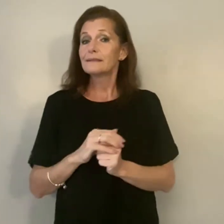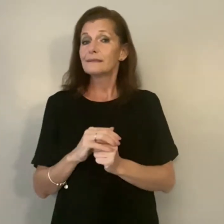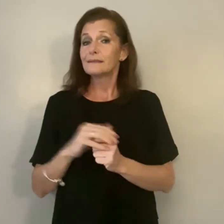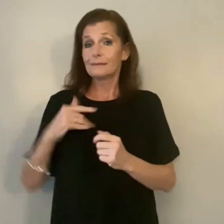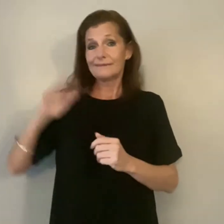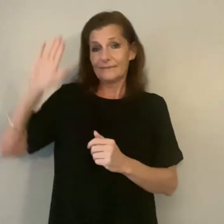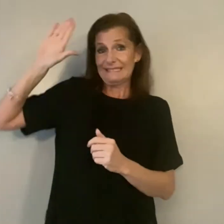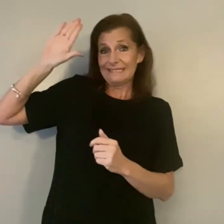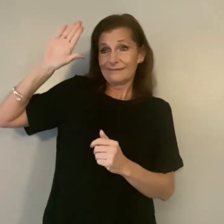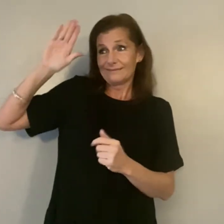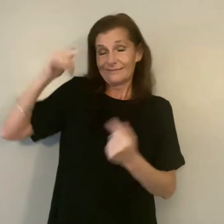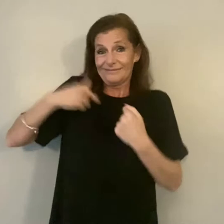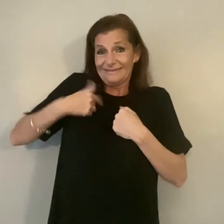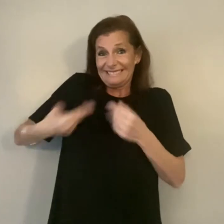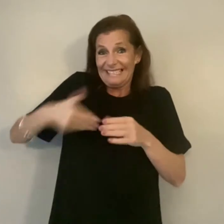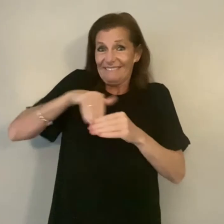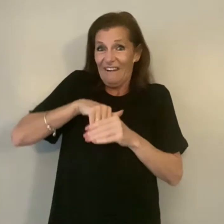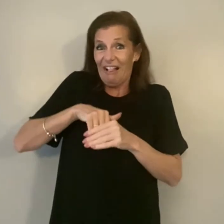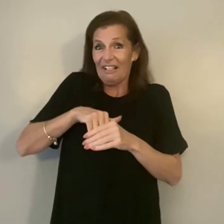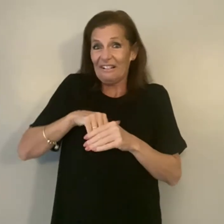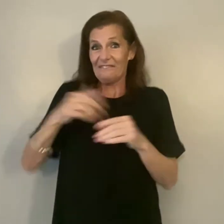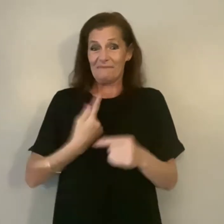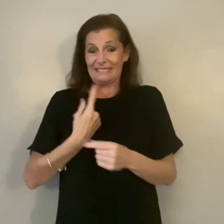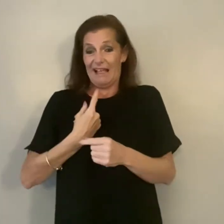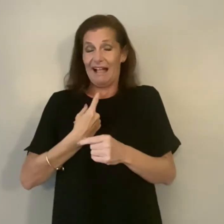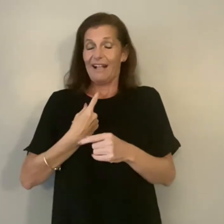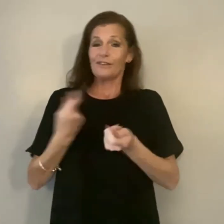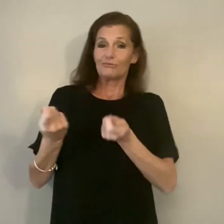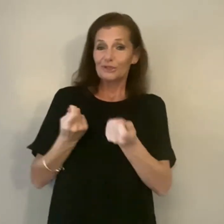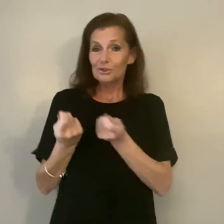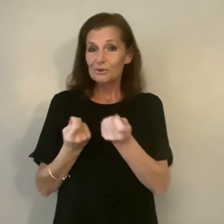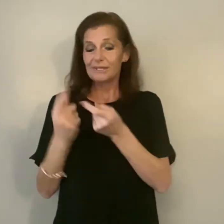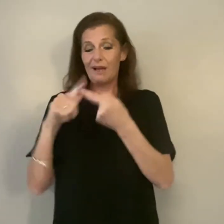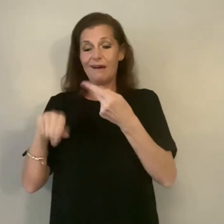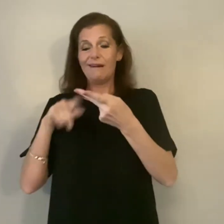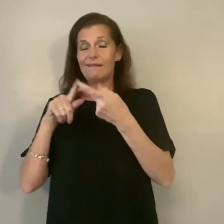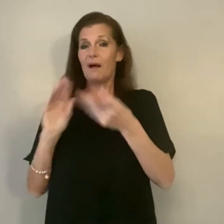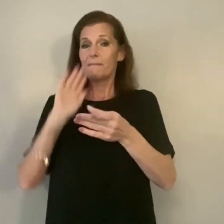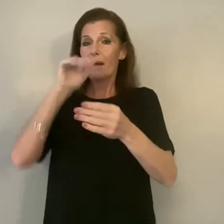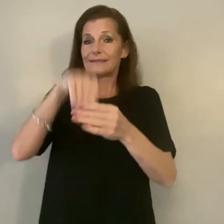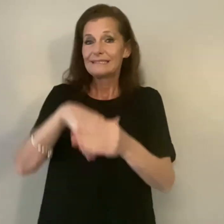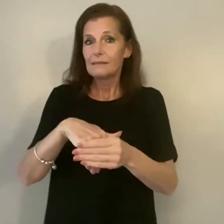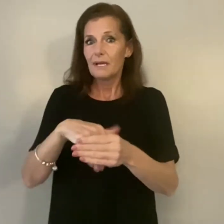and on the hand up I was actually involved in that process as a producer, as a participant.